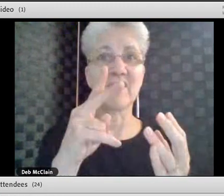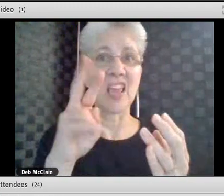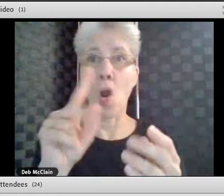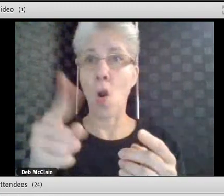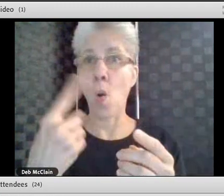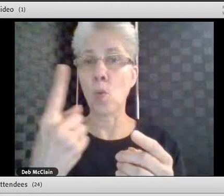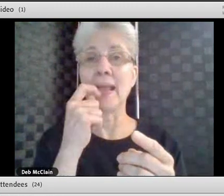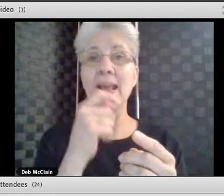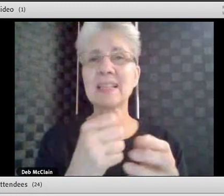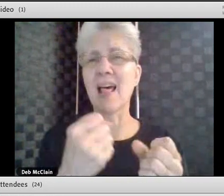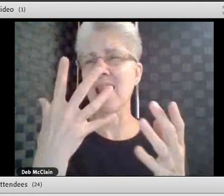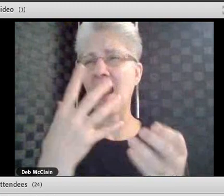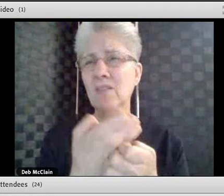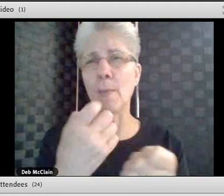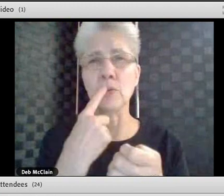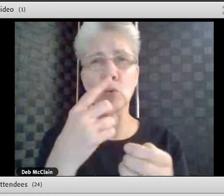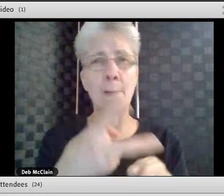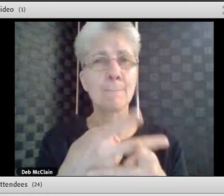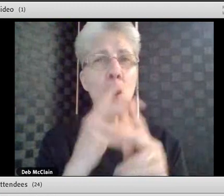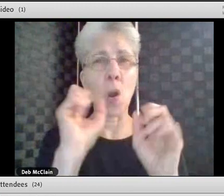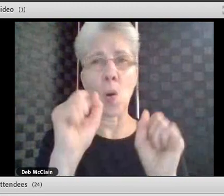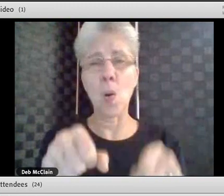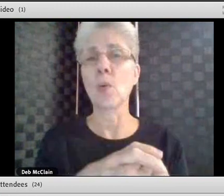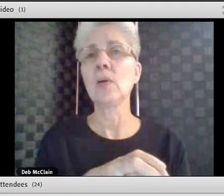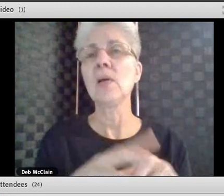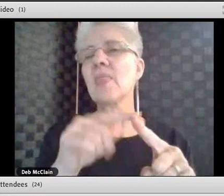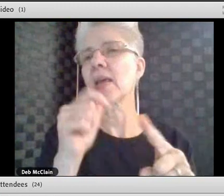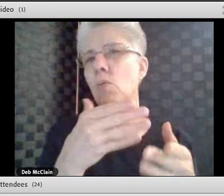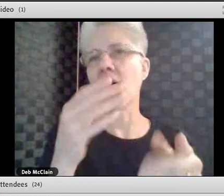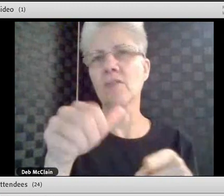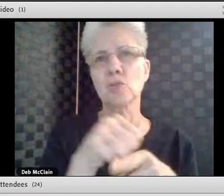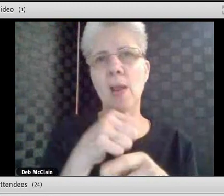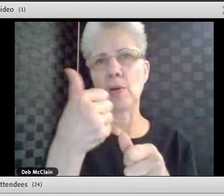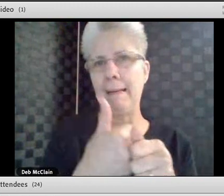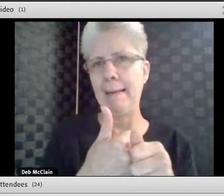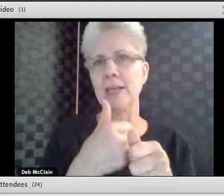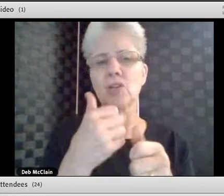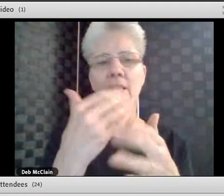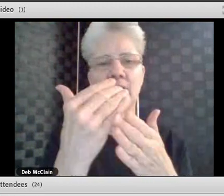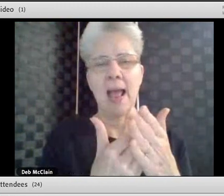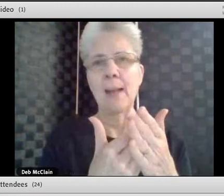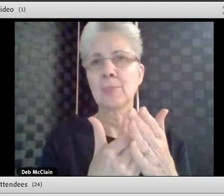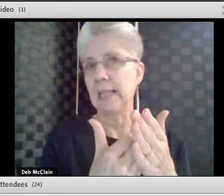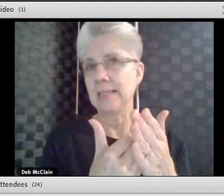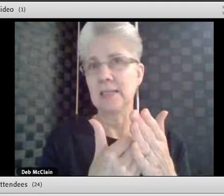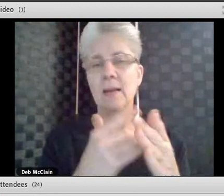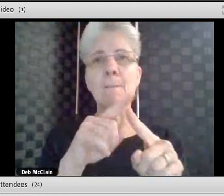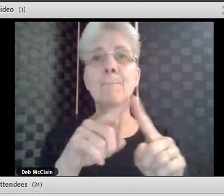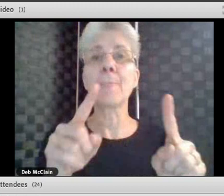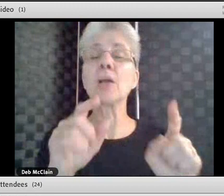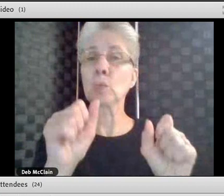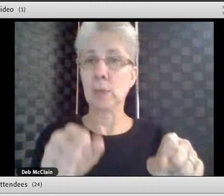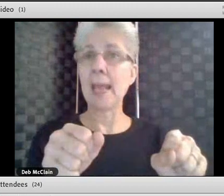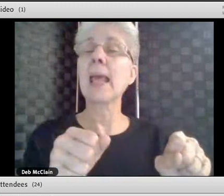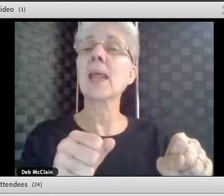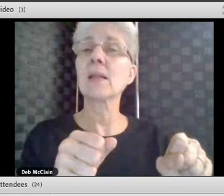and it's not just the VR equipment. There's a ton of equipment that you can borrow. They don't offer training on each of the items listed,